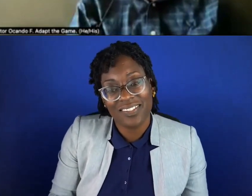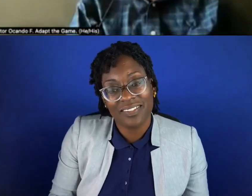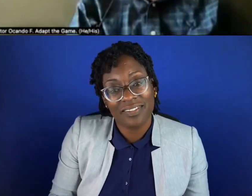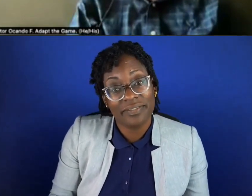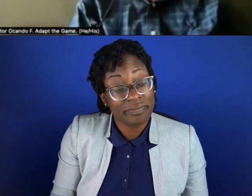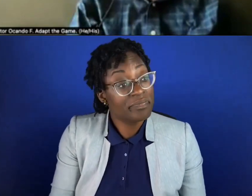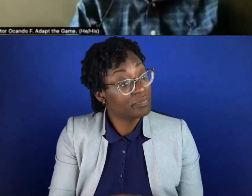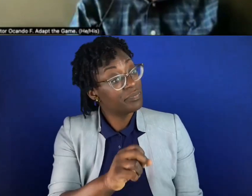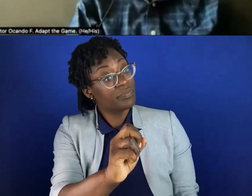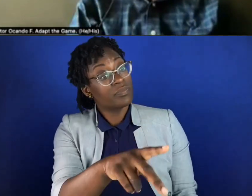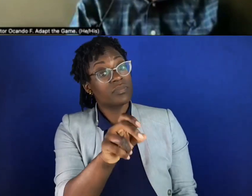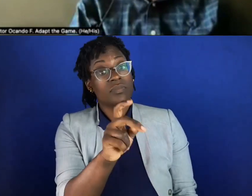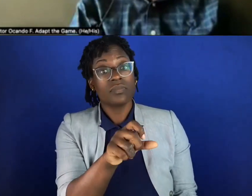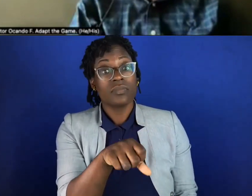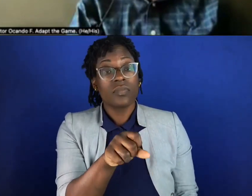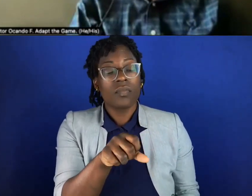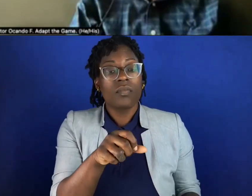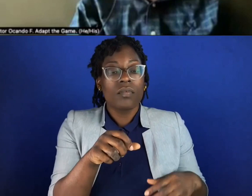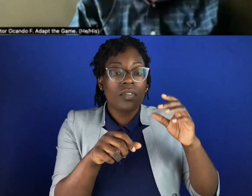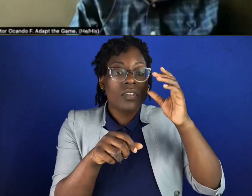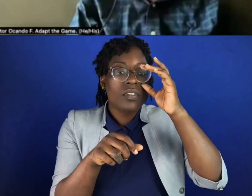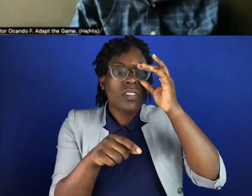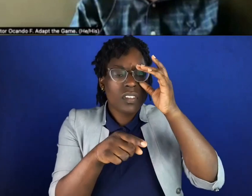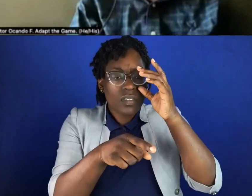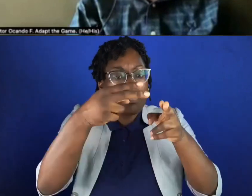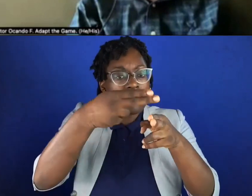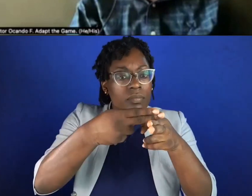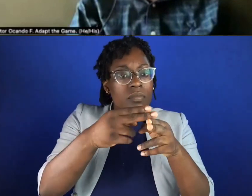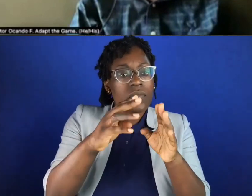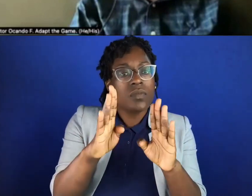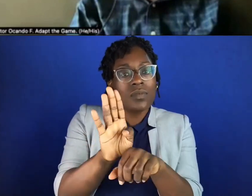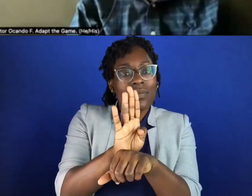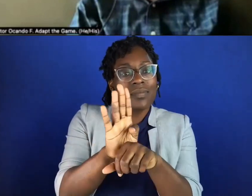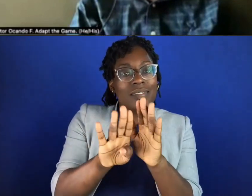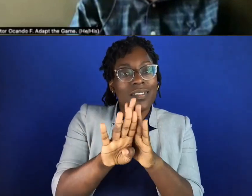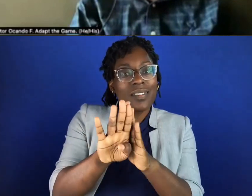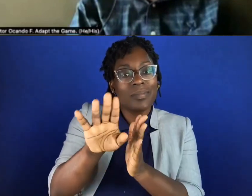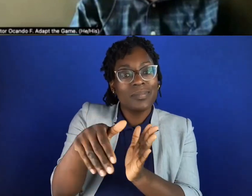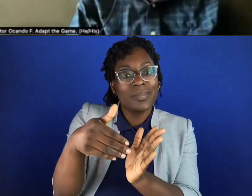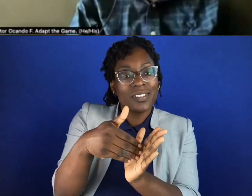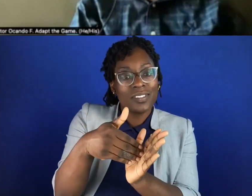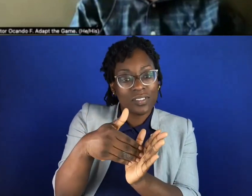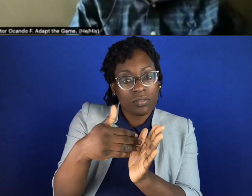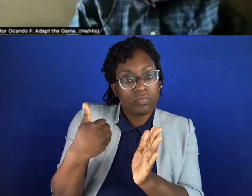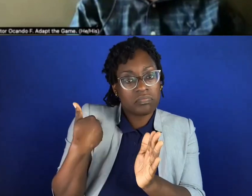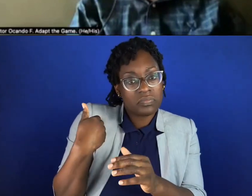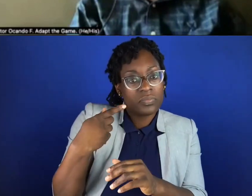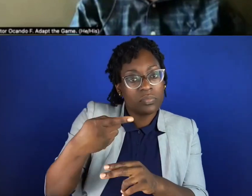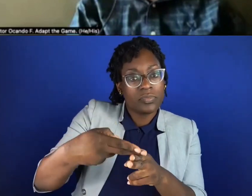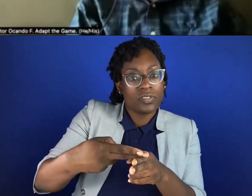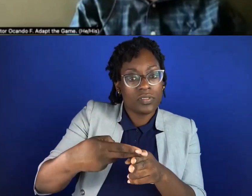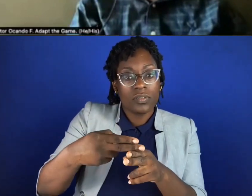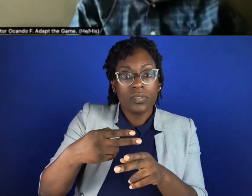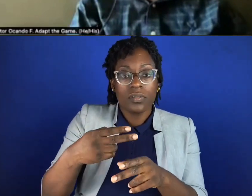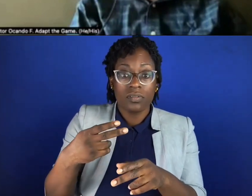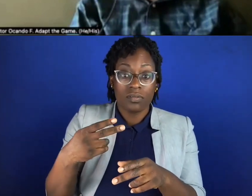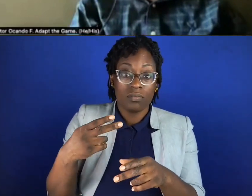Ok yah, I know you had mentioned the small business development center previously and